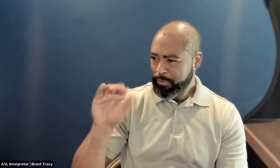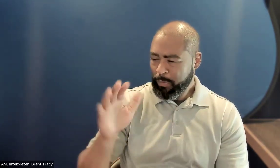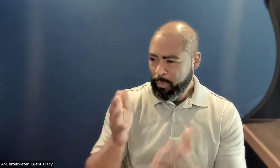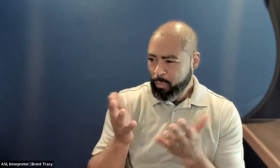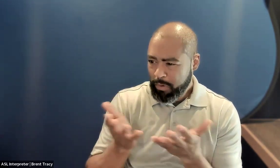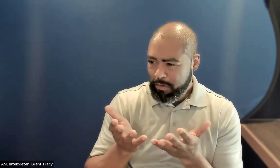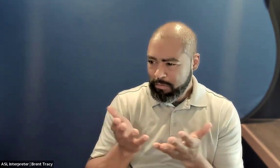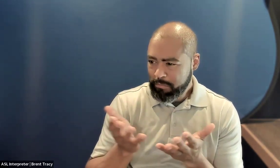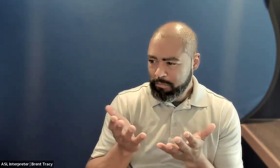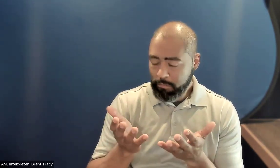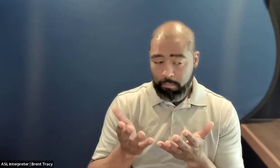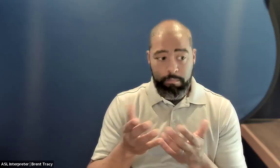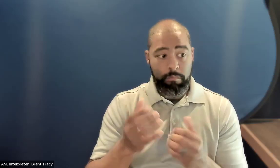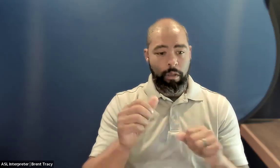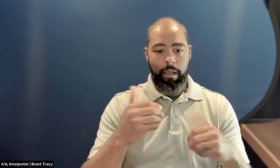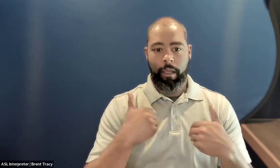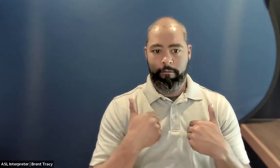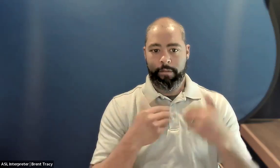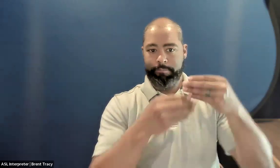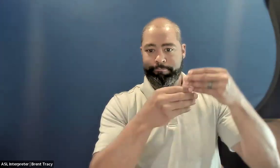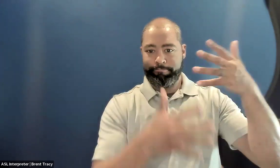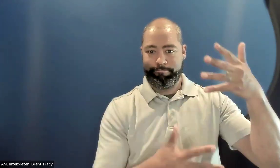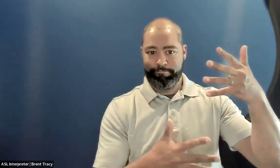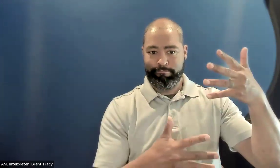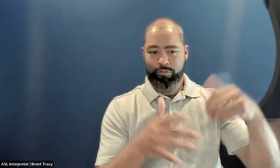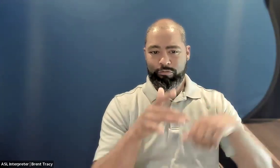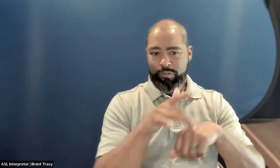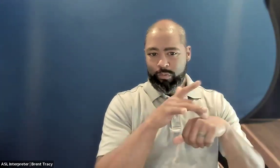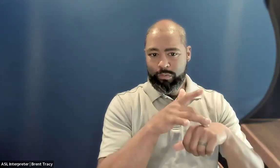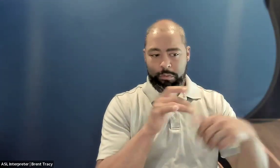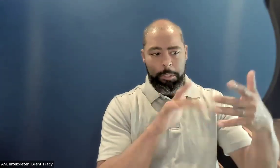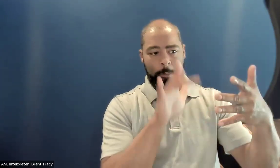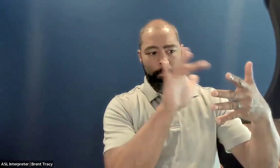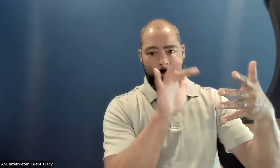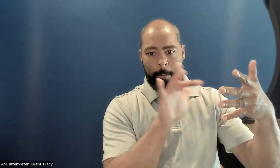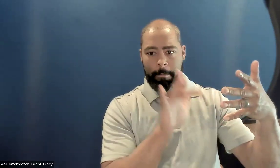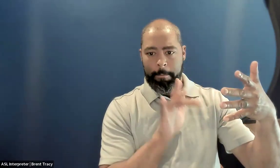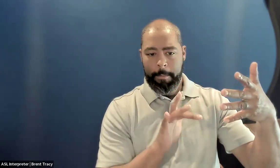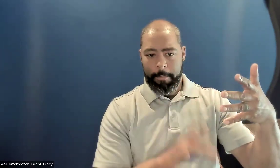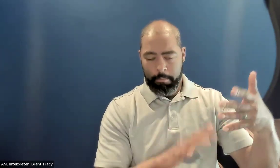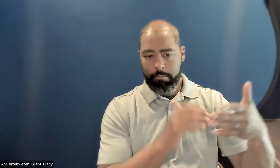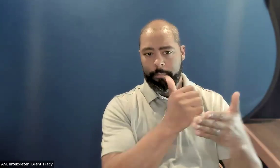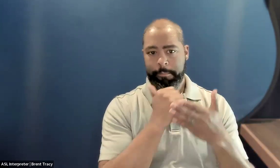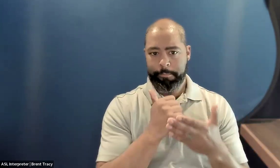helpful way to get guidance on how to answer questions or what some of that information might be.